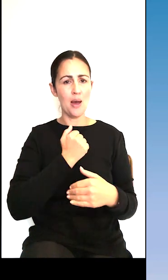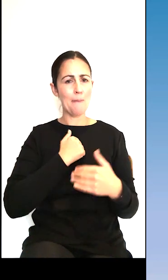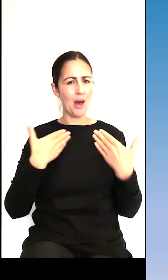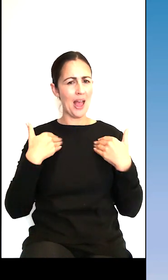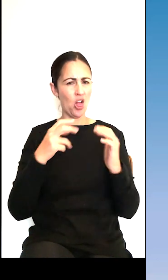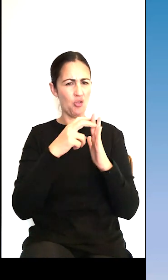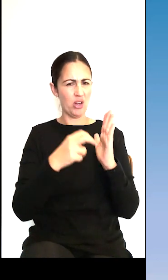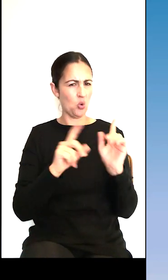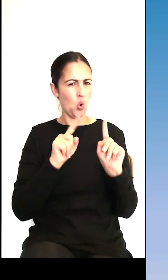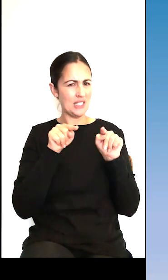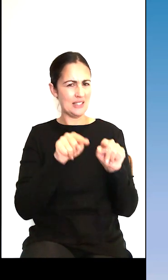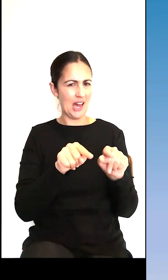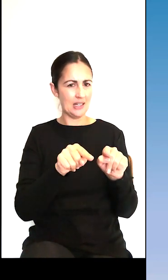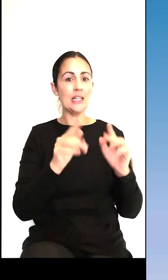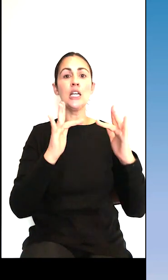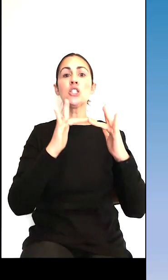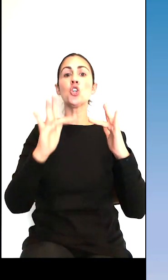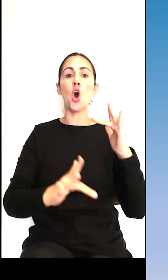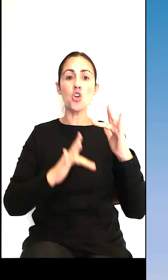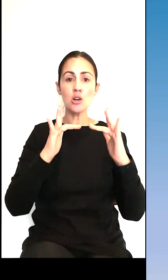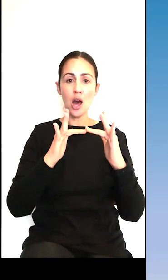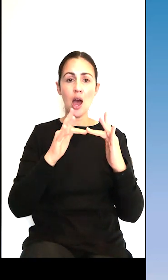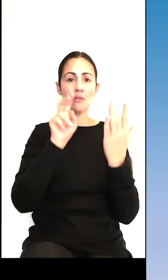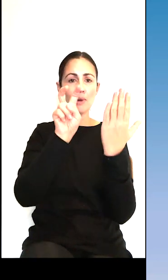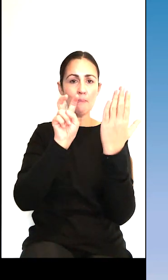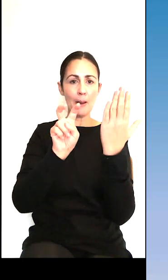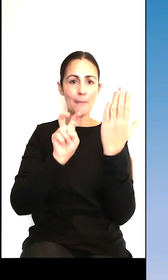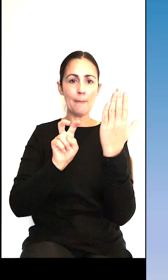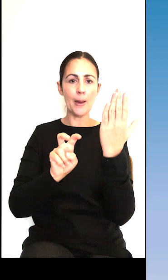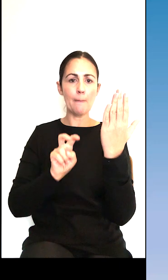Basically, it's an online summary of a person's key health information. So the,